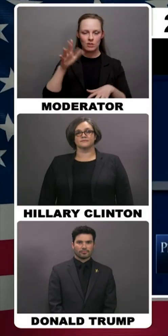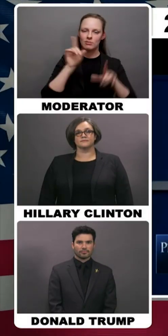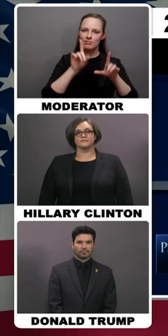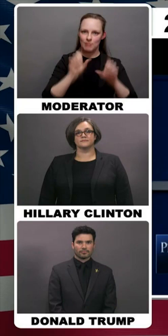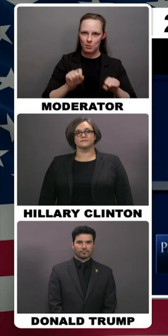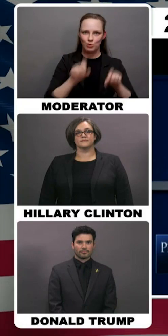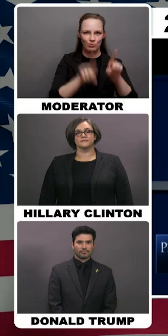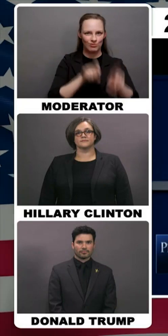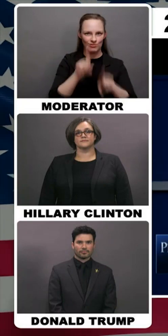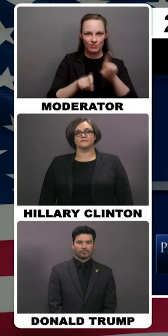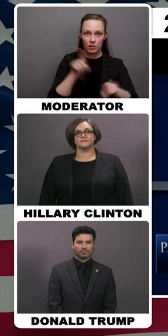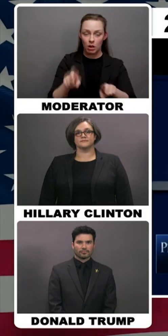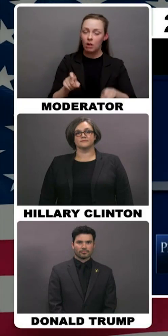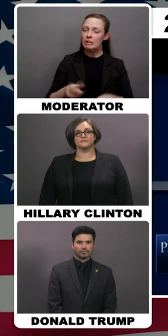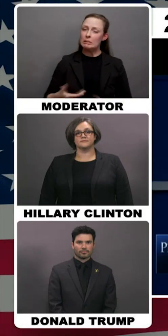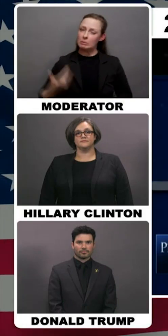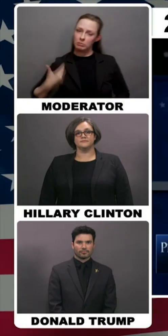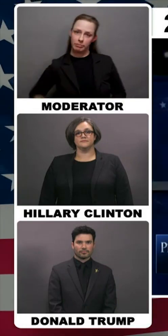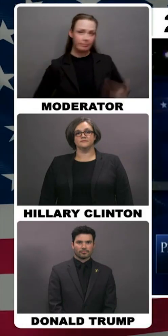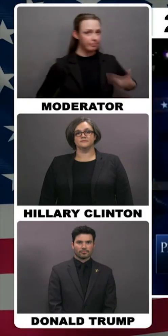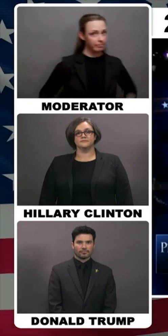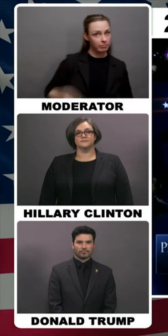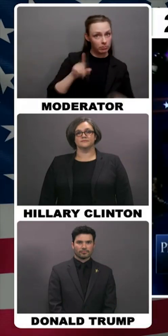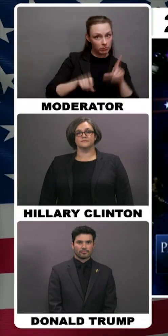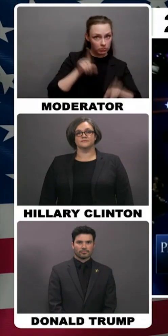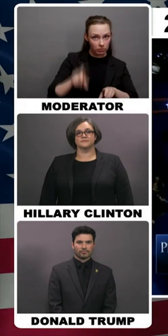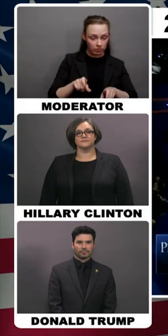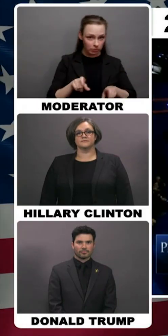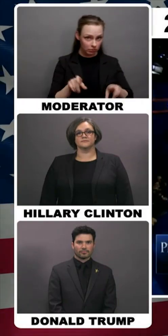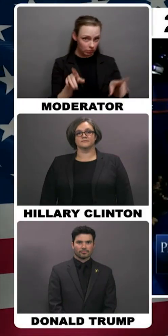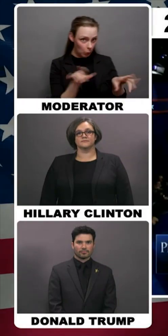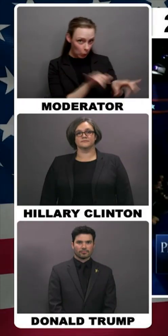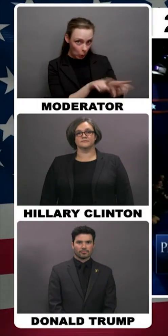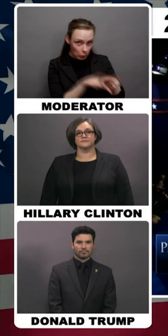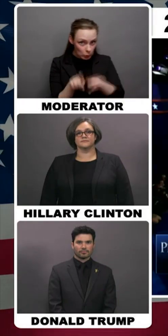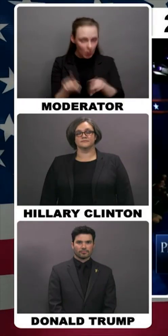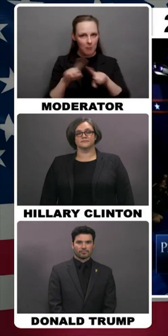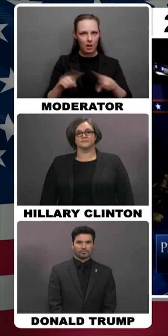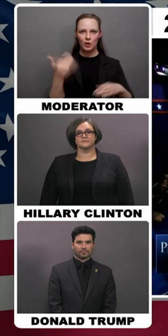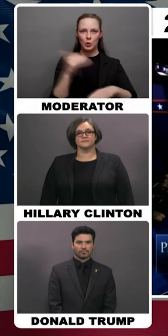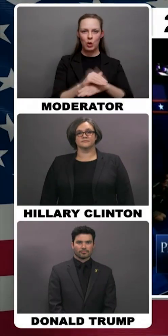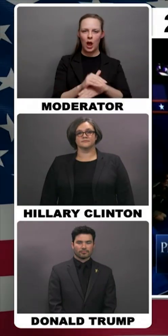but the night really belongs to the people in this room and to people across the country who have submitted questions online.